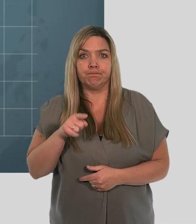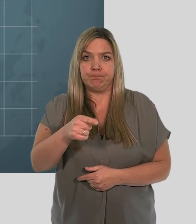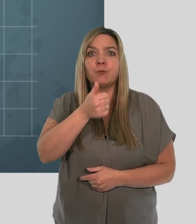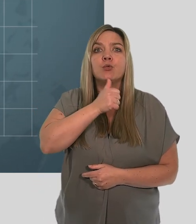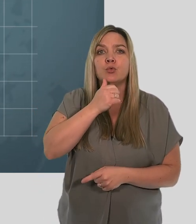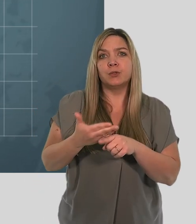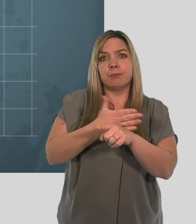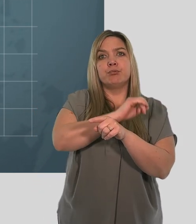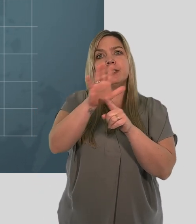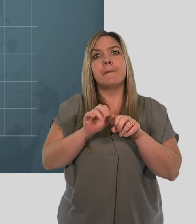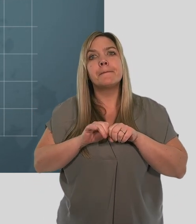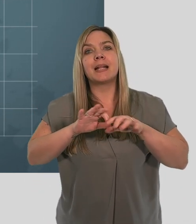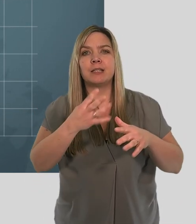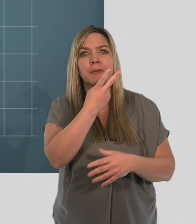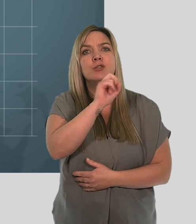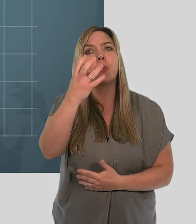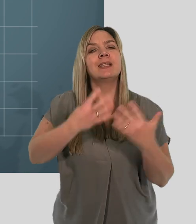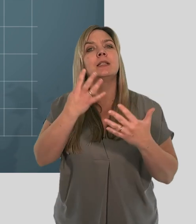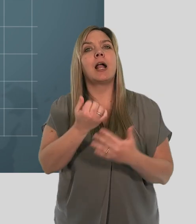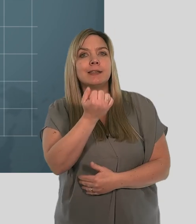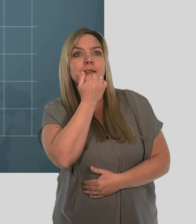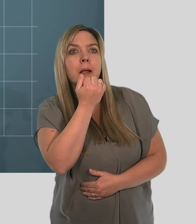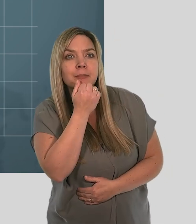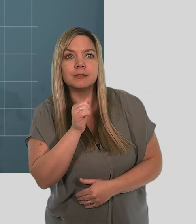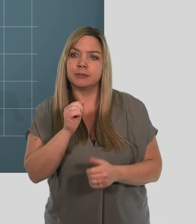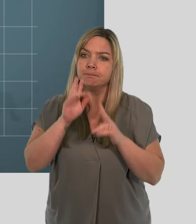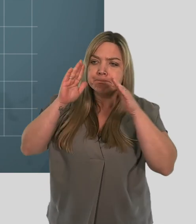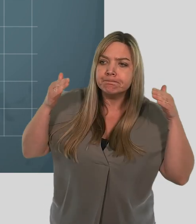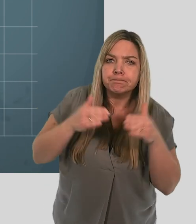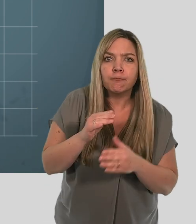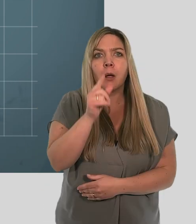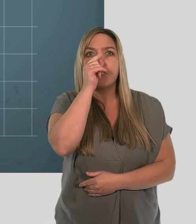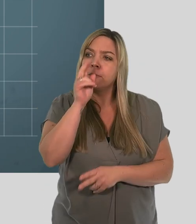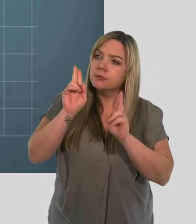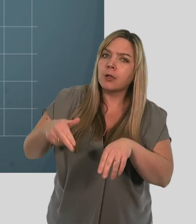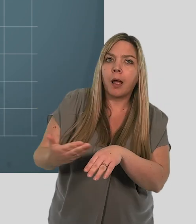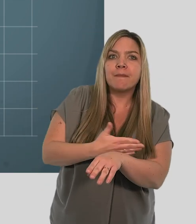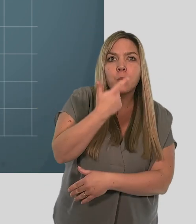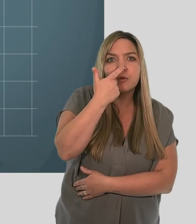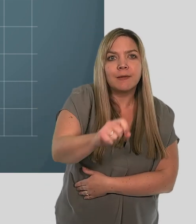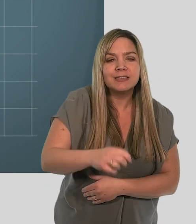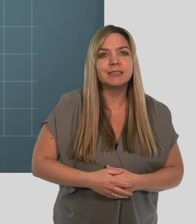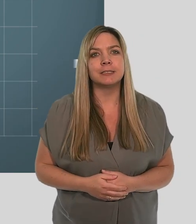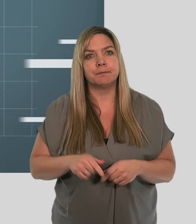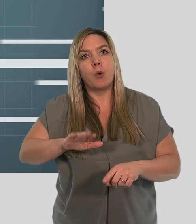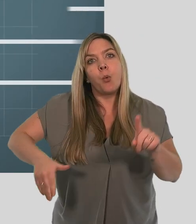i.e. the probability of dying before age 70 years, from pre-pandemic 2019 levels.